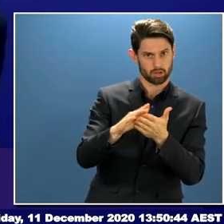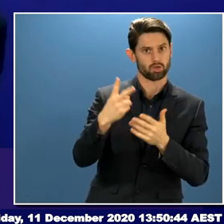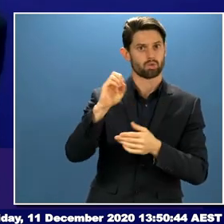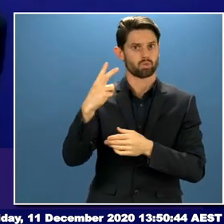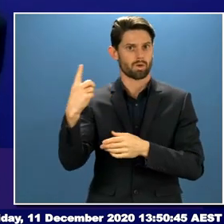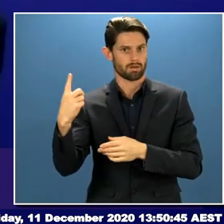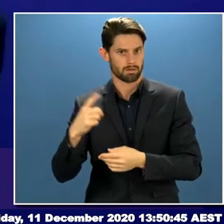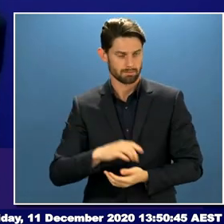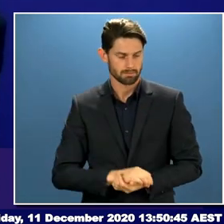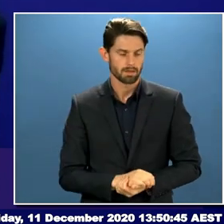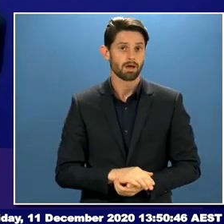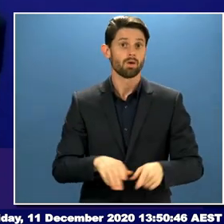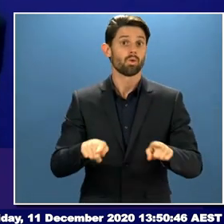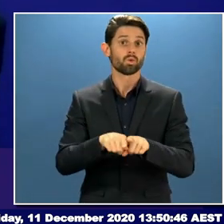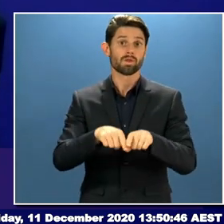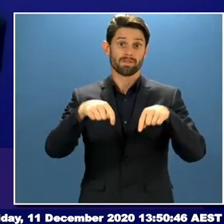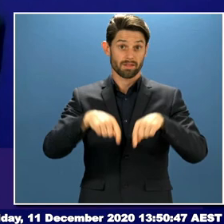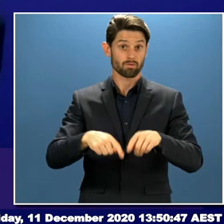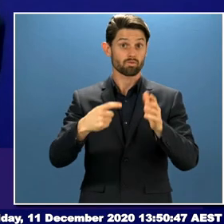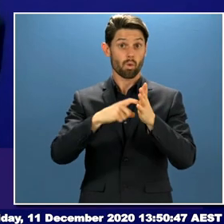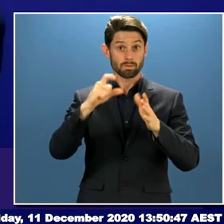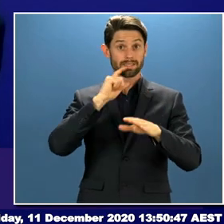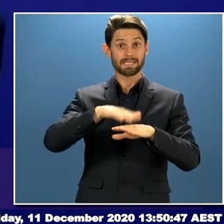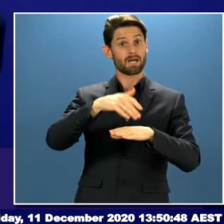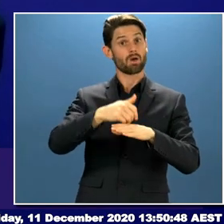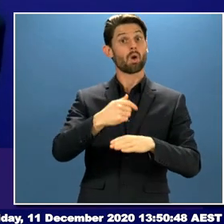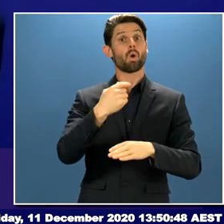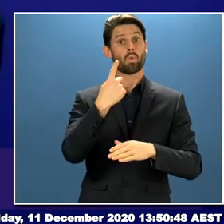Finally, the Royal Commission will then schedule a 1-day hearing on Wednesday